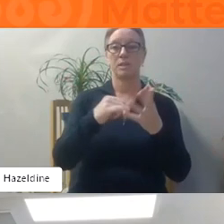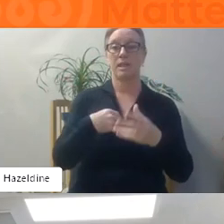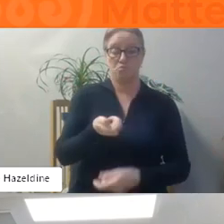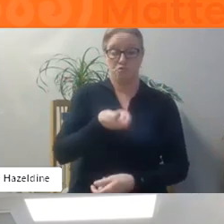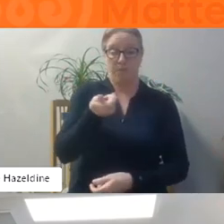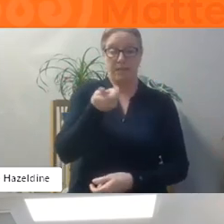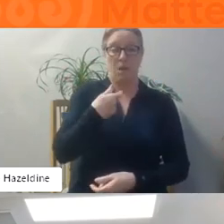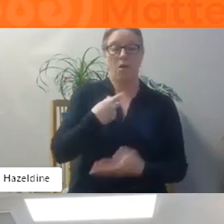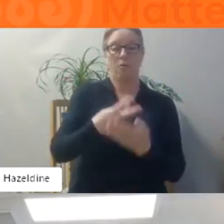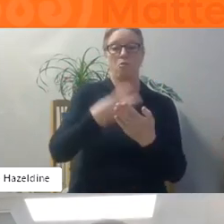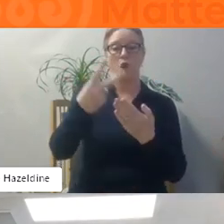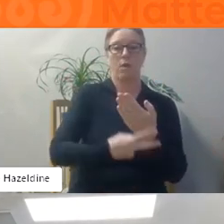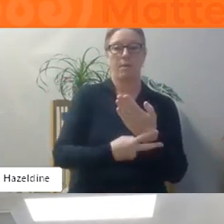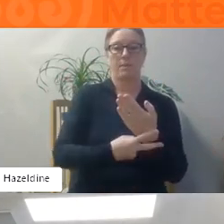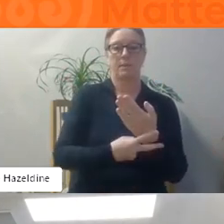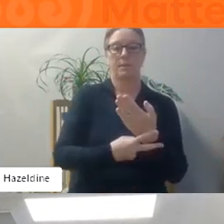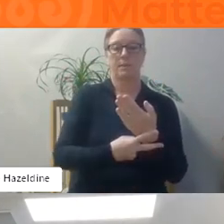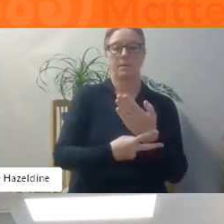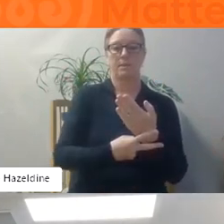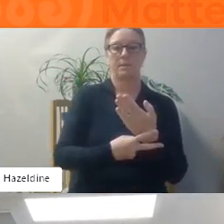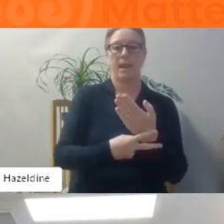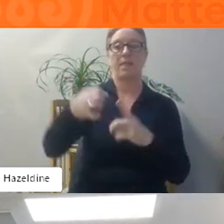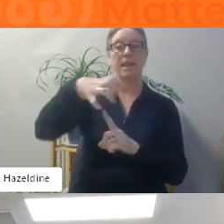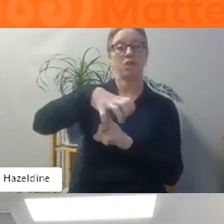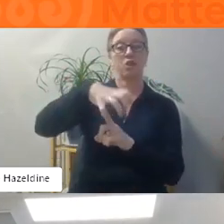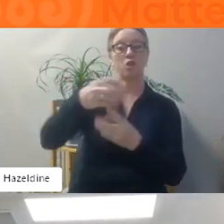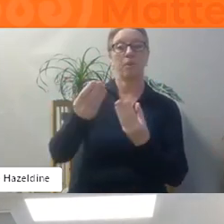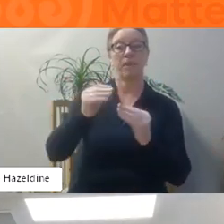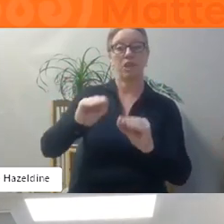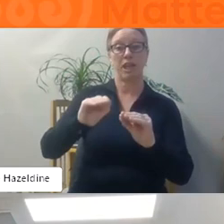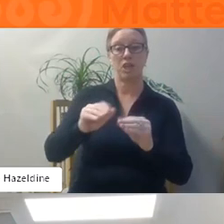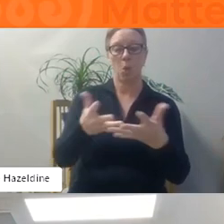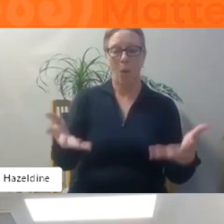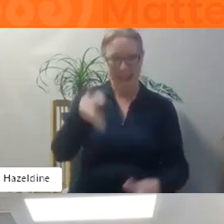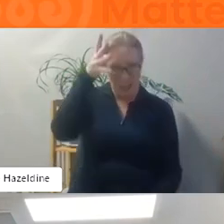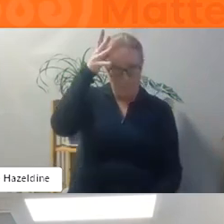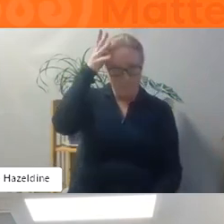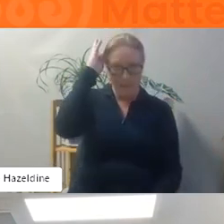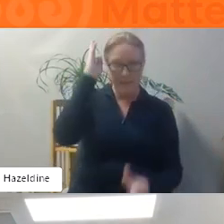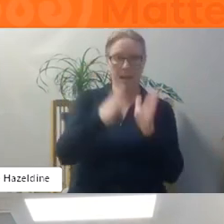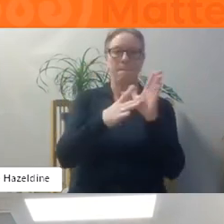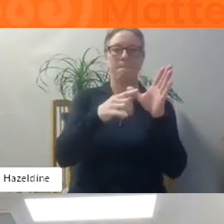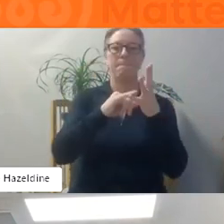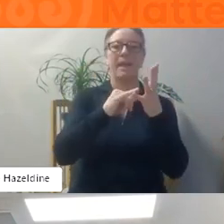at the Institute of Education at Massey University; Dr Jude McArthur,